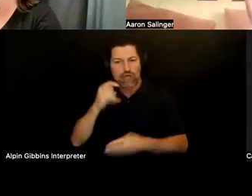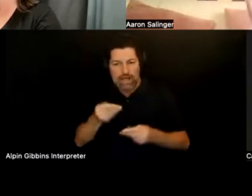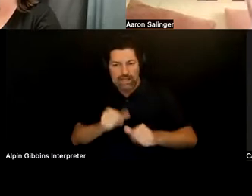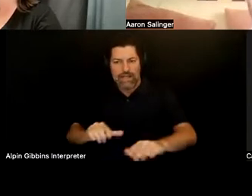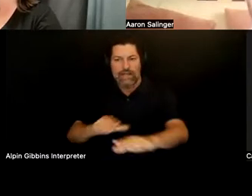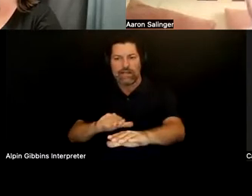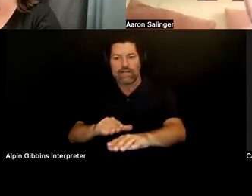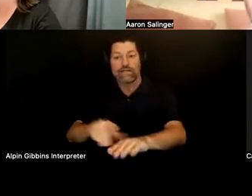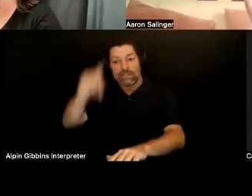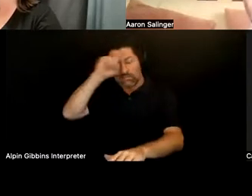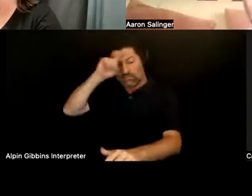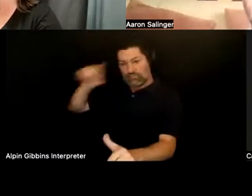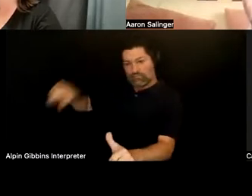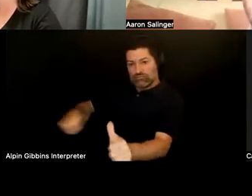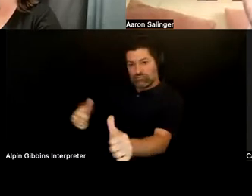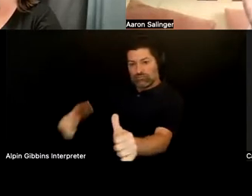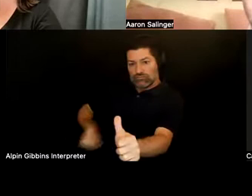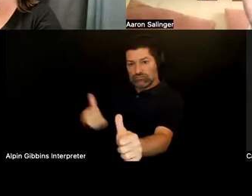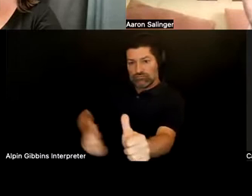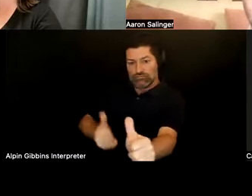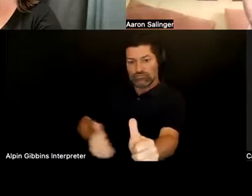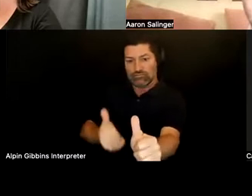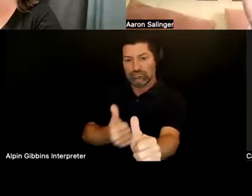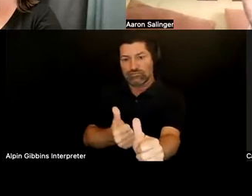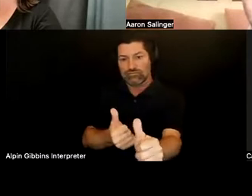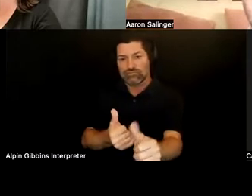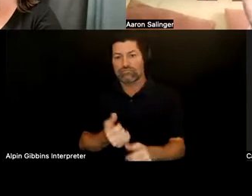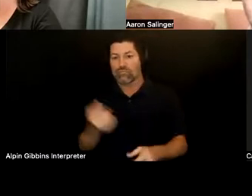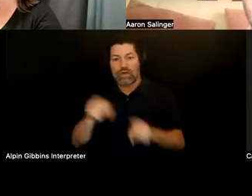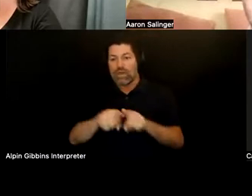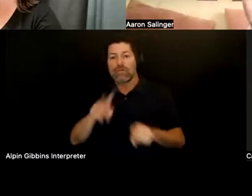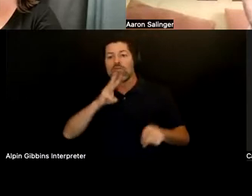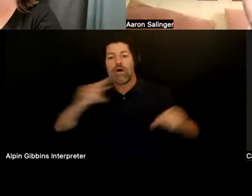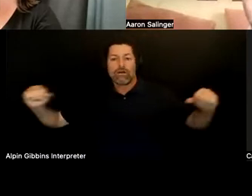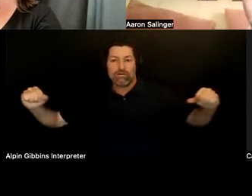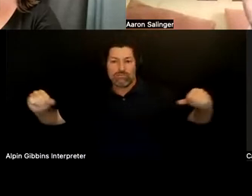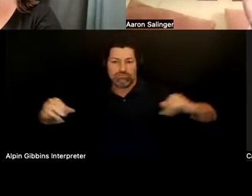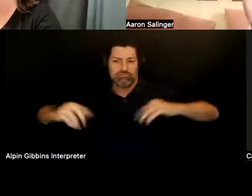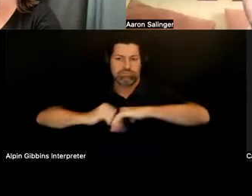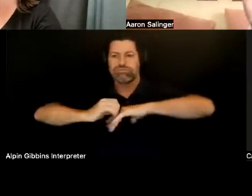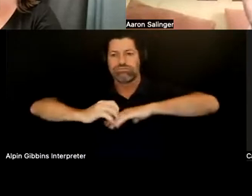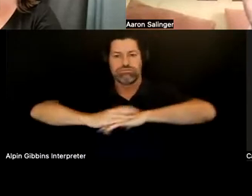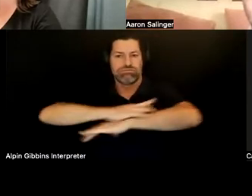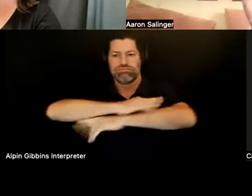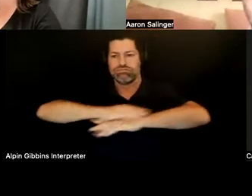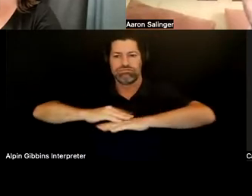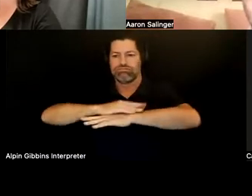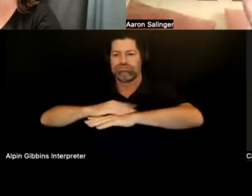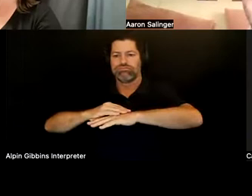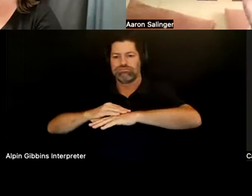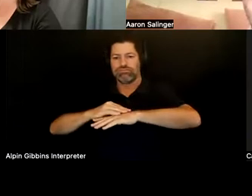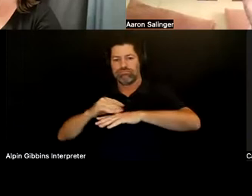pursuit of them, and the the water closes over them, right and they drown, and then